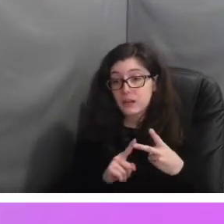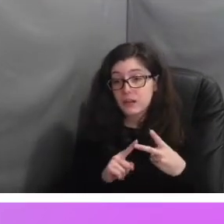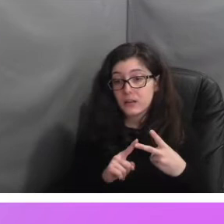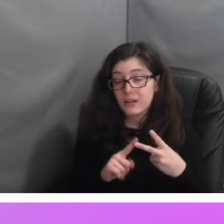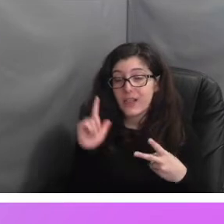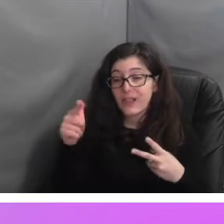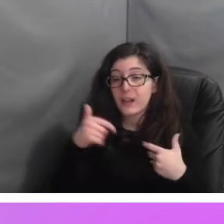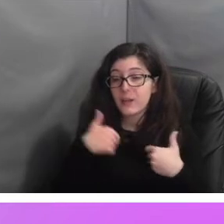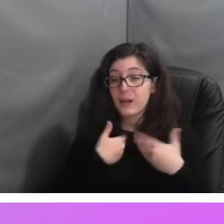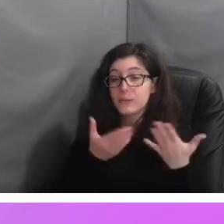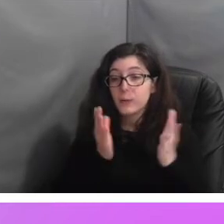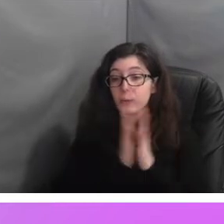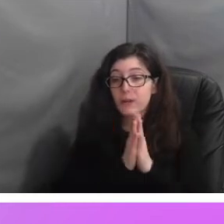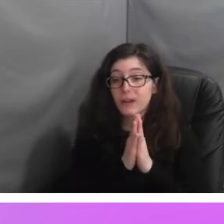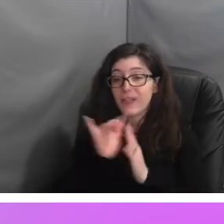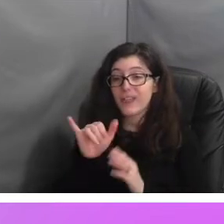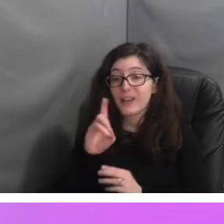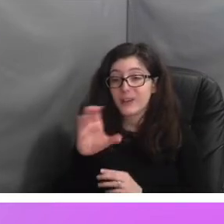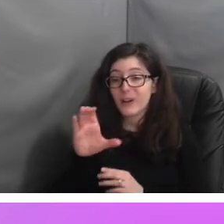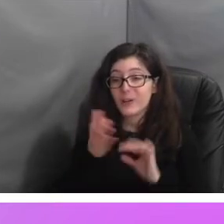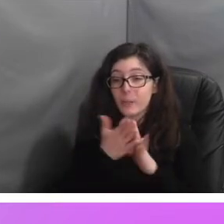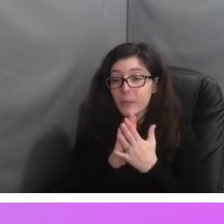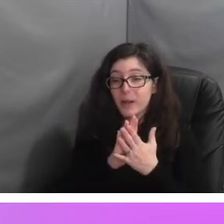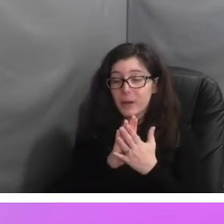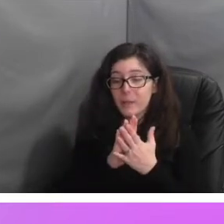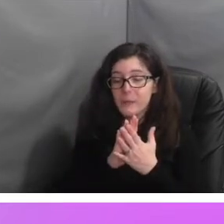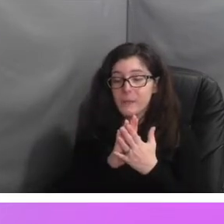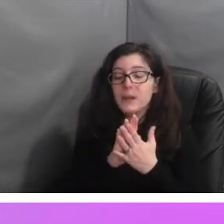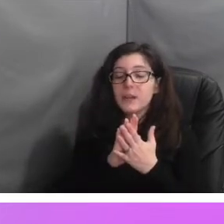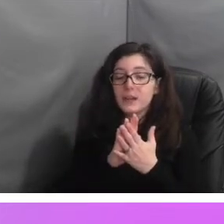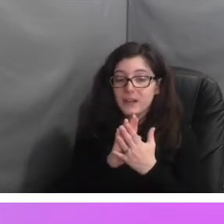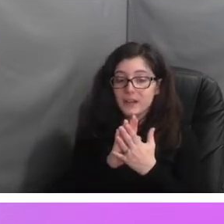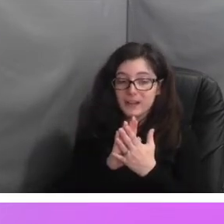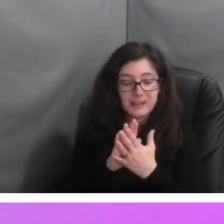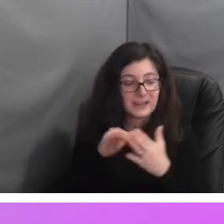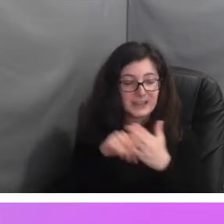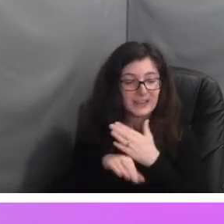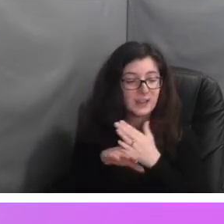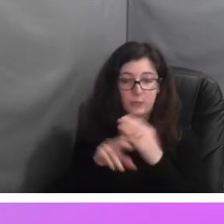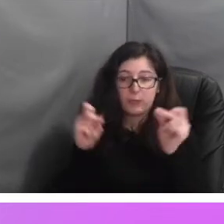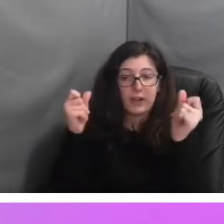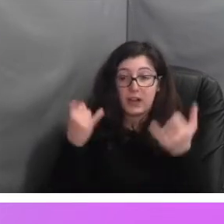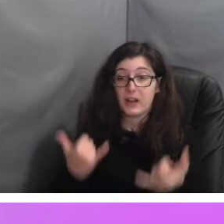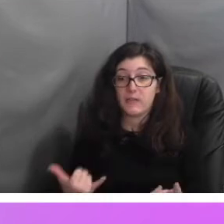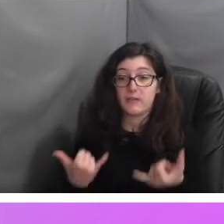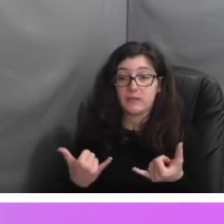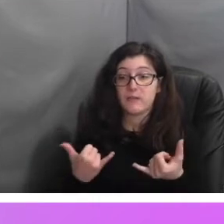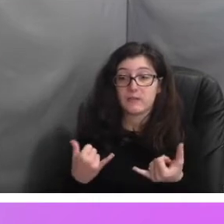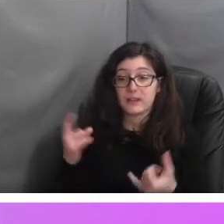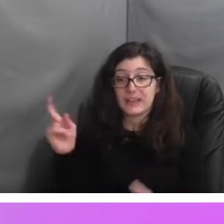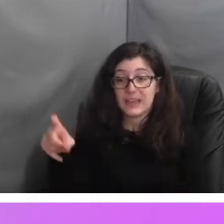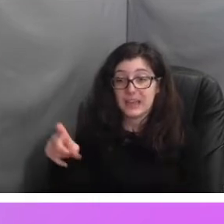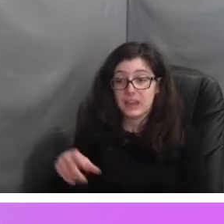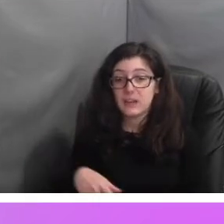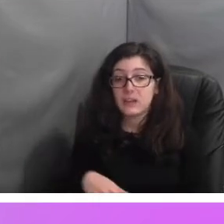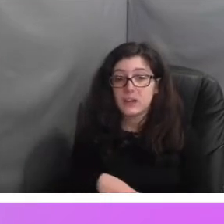that we need this document accessible right now, you need to know who your vendor's going to be to do that,